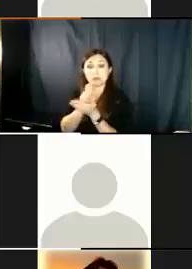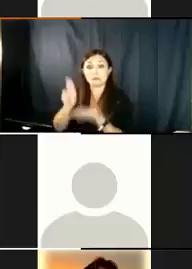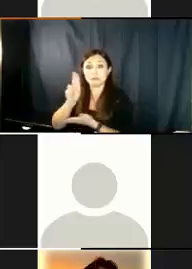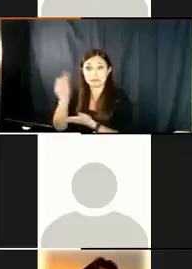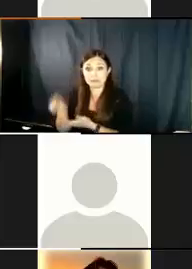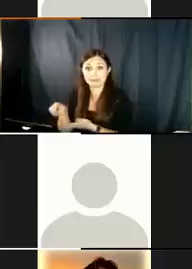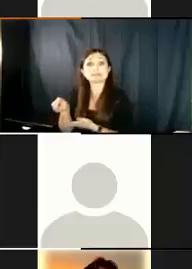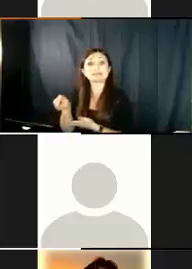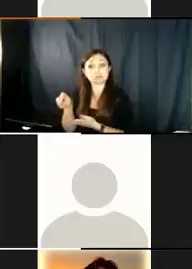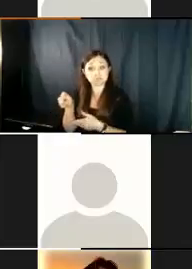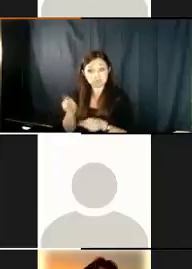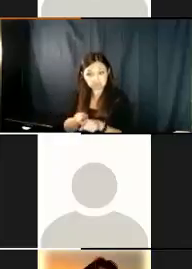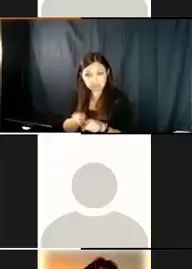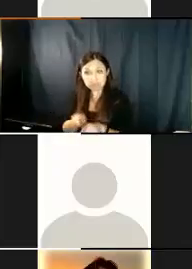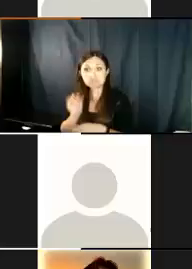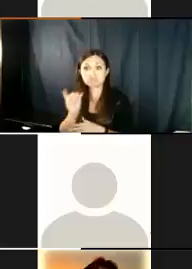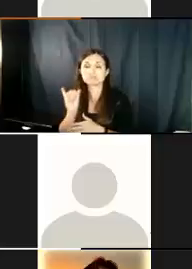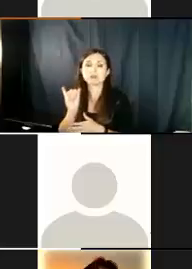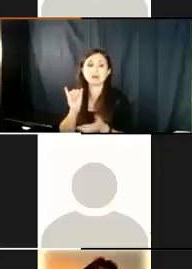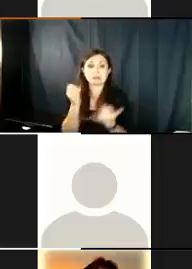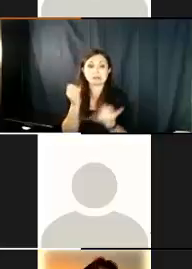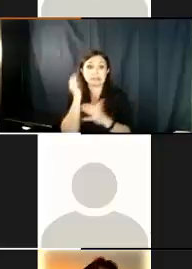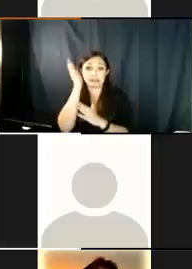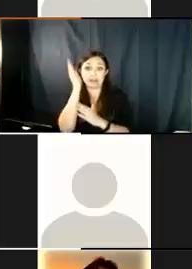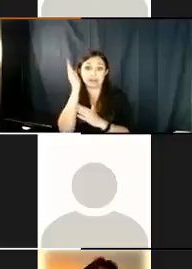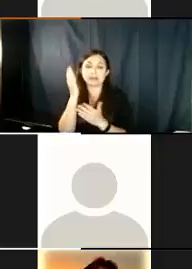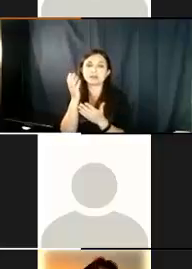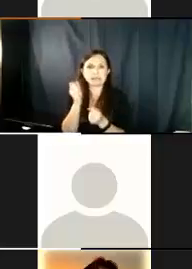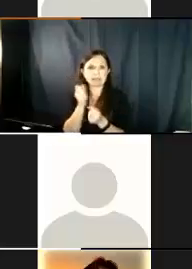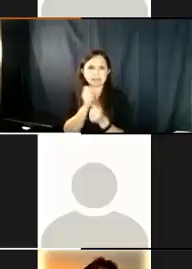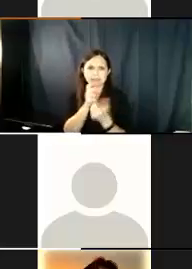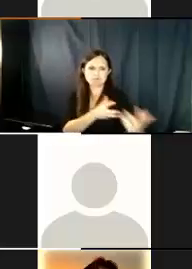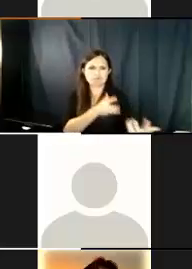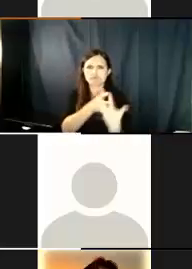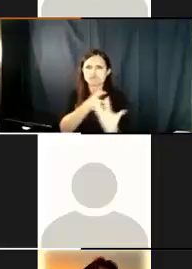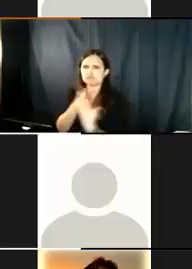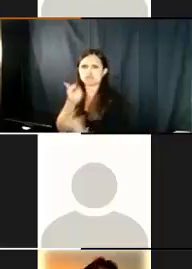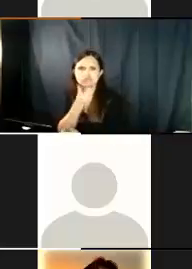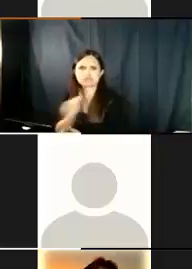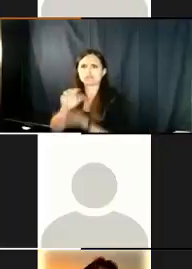I will tell you that what we talked about today can be adapted to any learning management system.